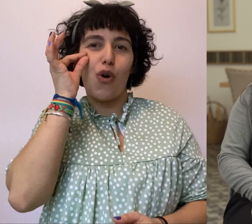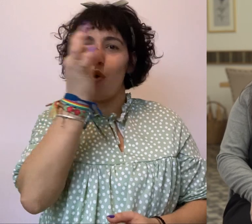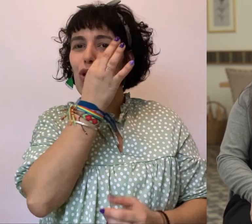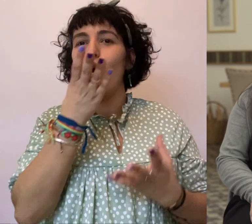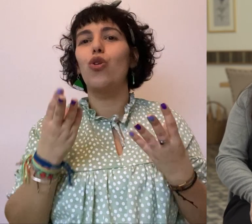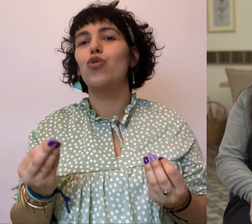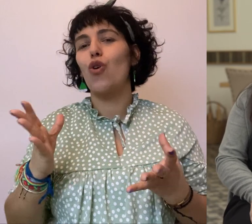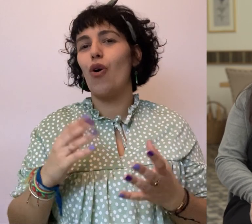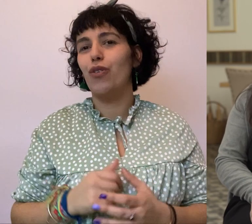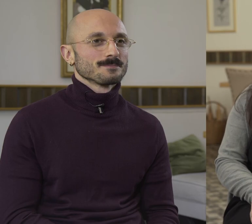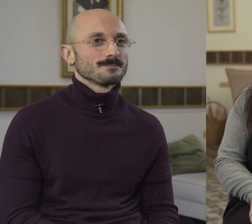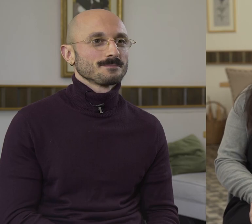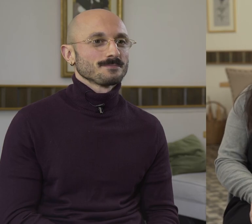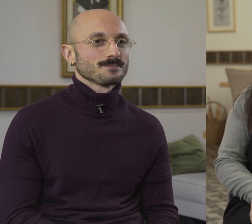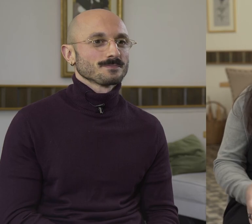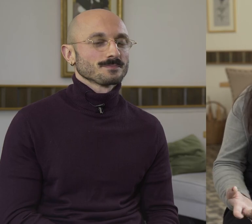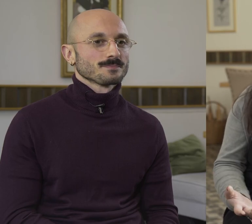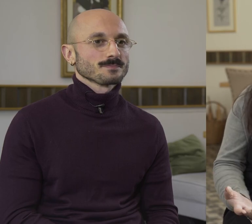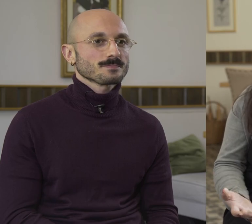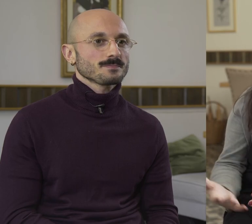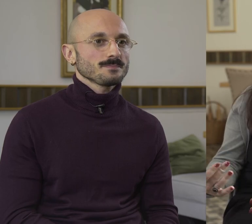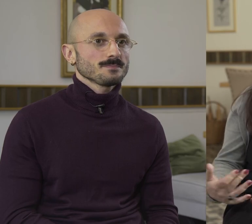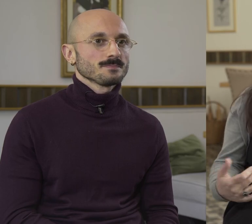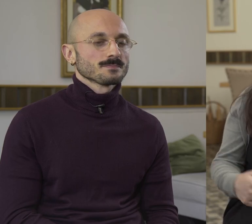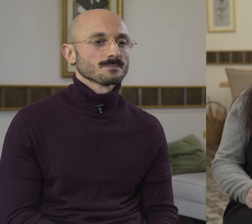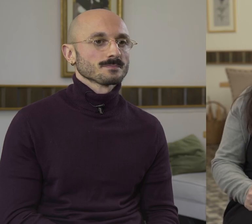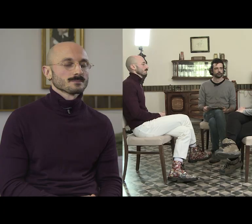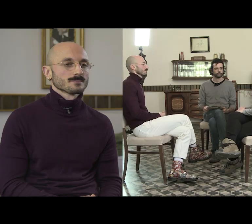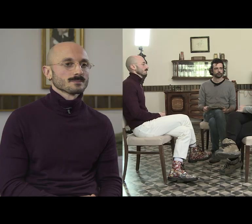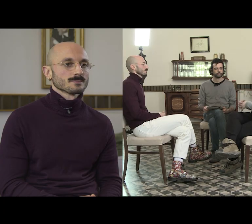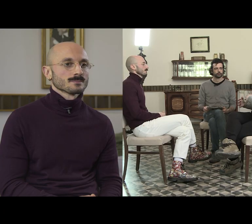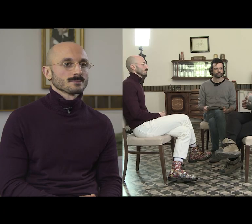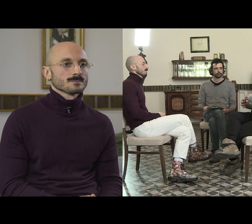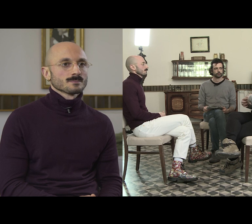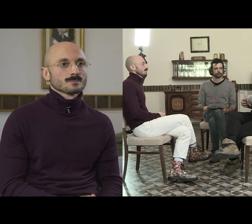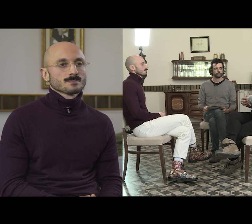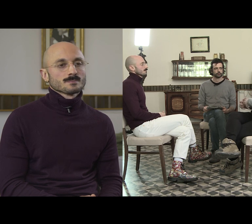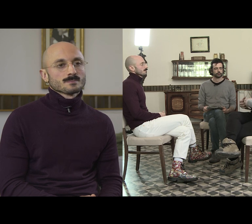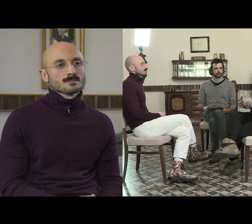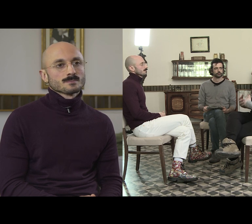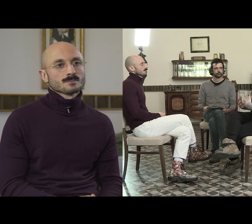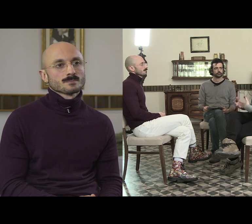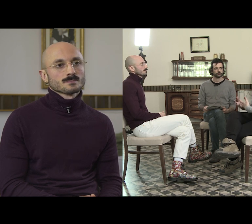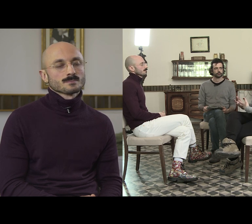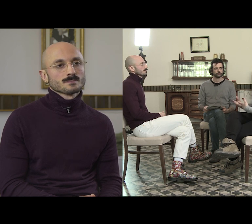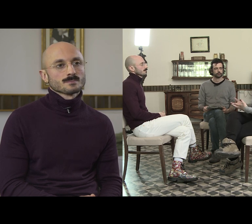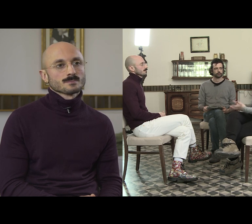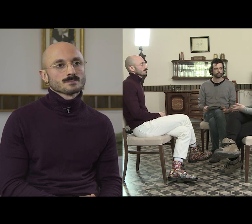Other than that, to find the strength to oppose.